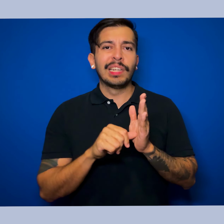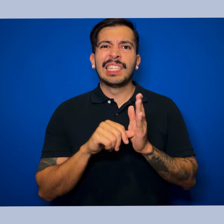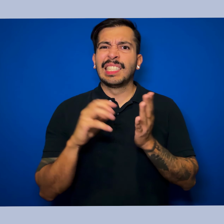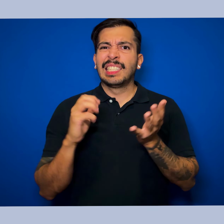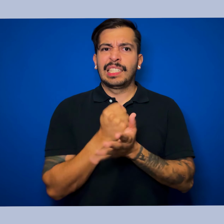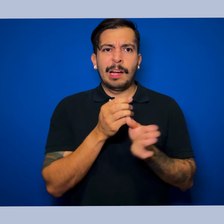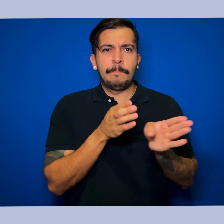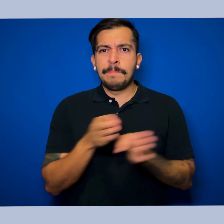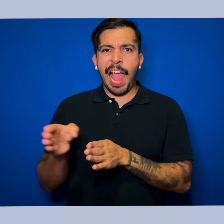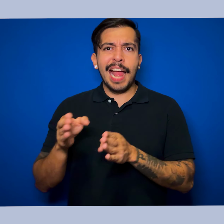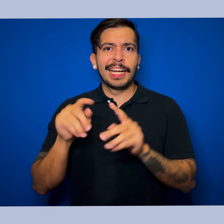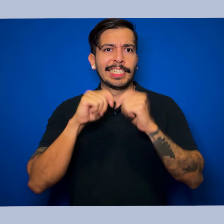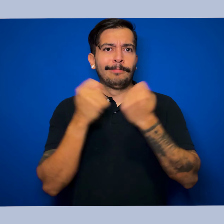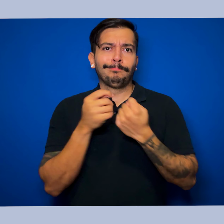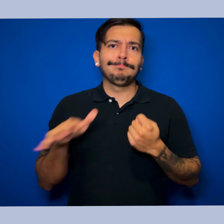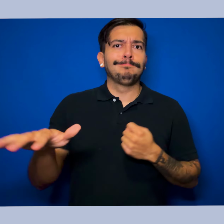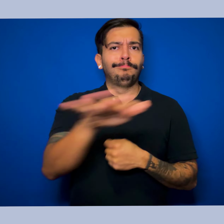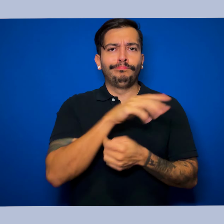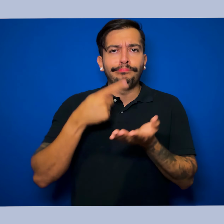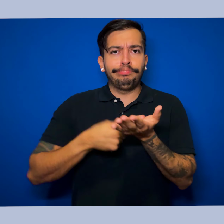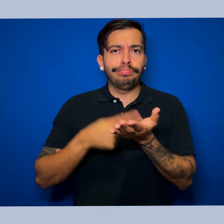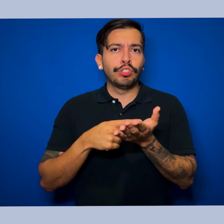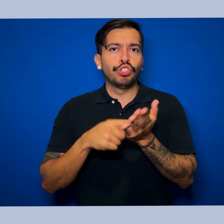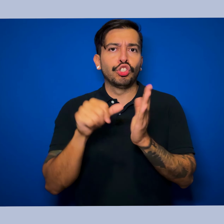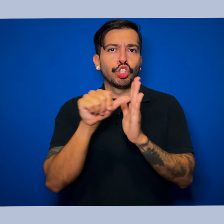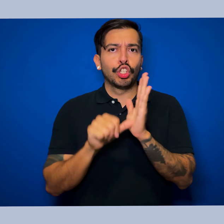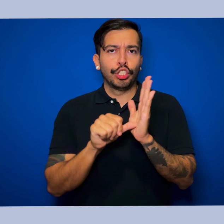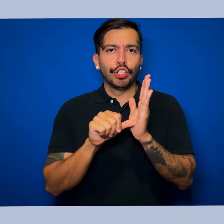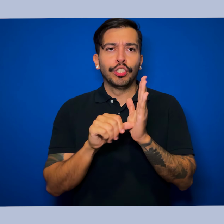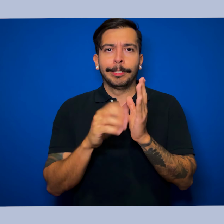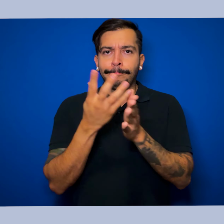Soon we'll need to start planning with the rest of the team for your absence.